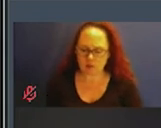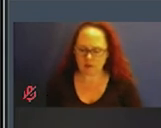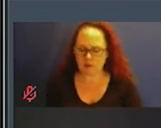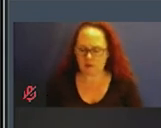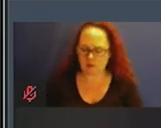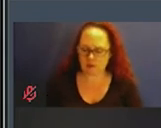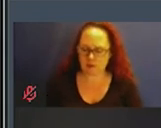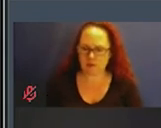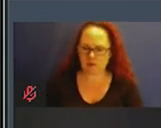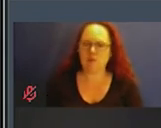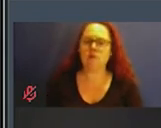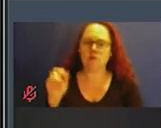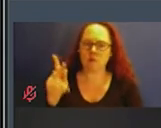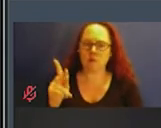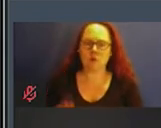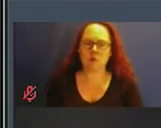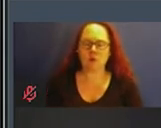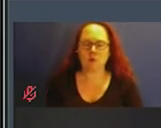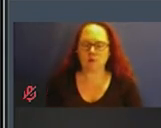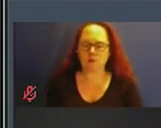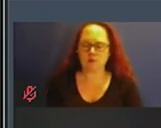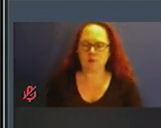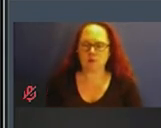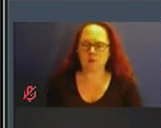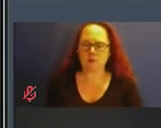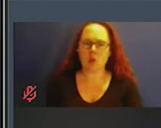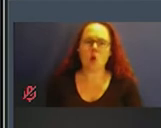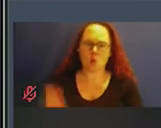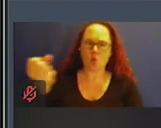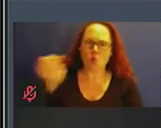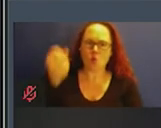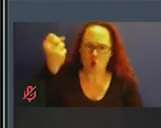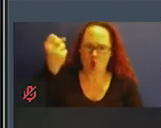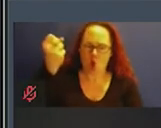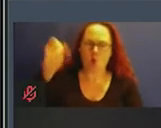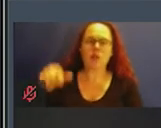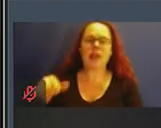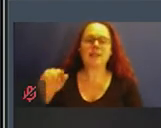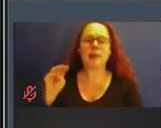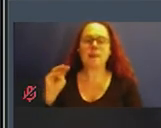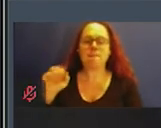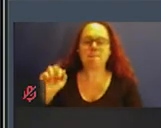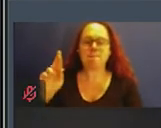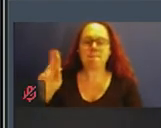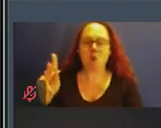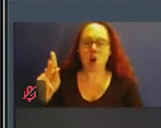Okay. We'll come back to Peggy Booz or Mark a thousand. I'm right here.